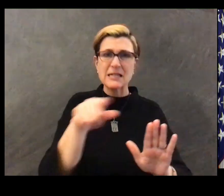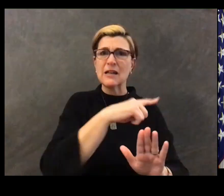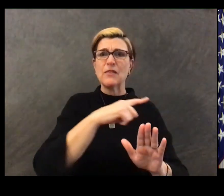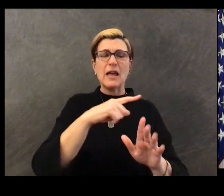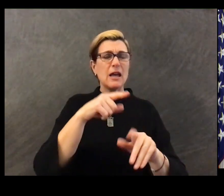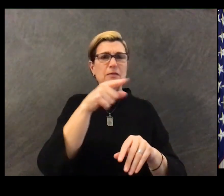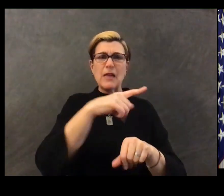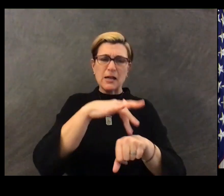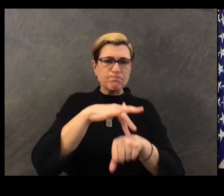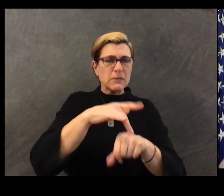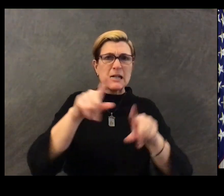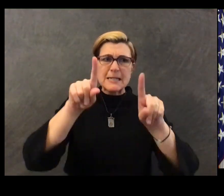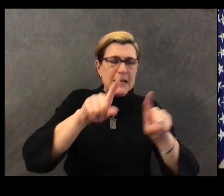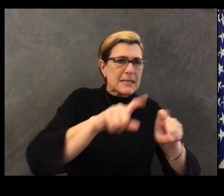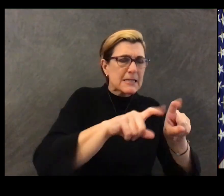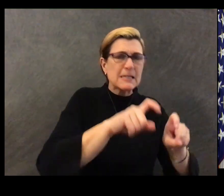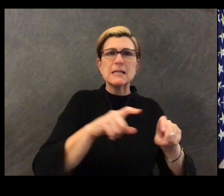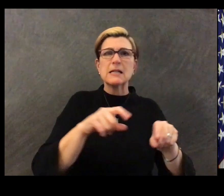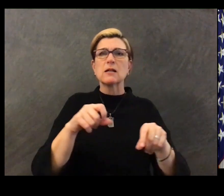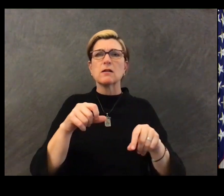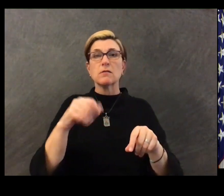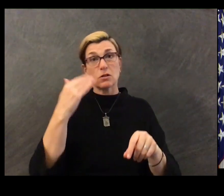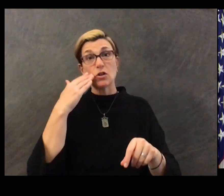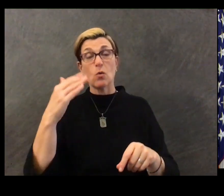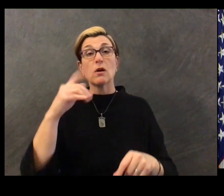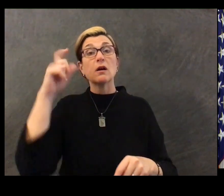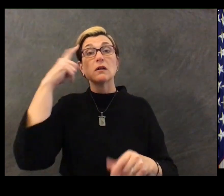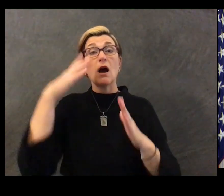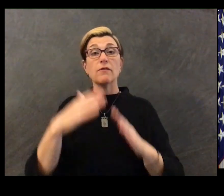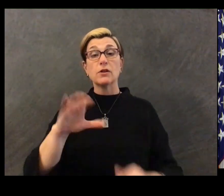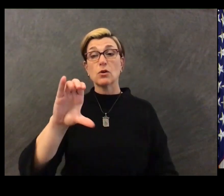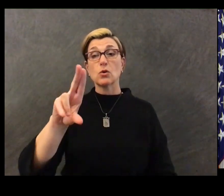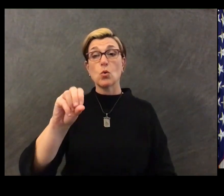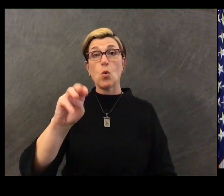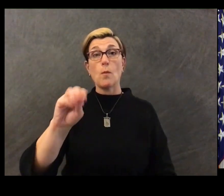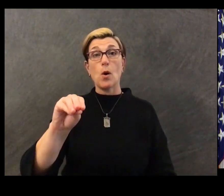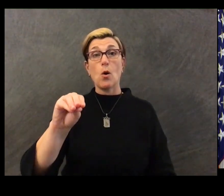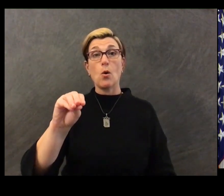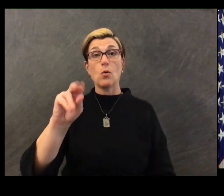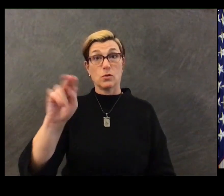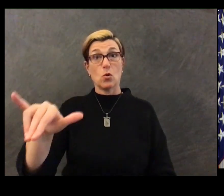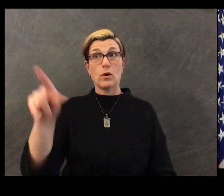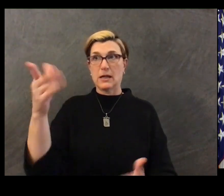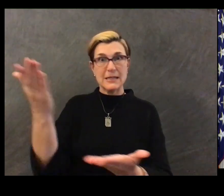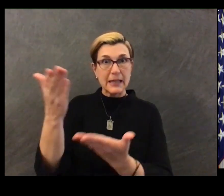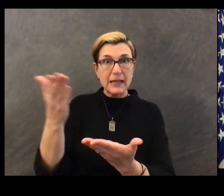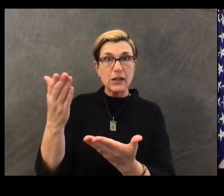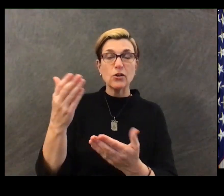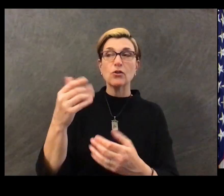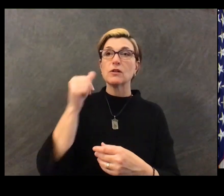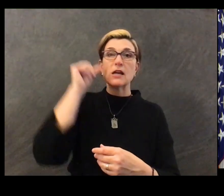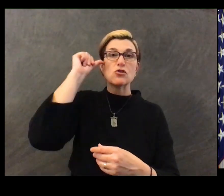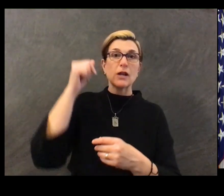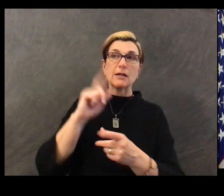other things I spoke because you know Governor Cuomo was here and we had a great conversation on testing yesterday and they're doing a really good job in